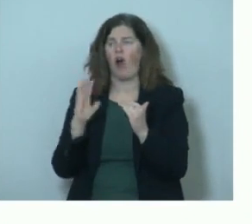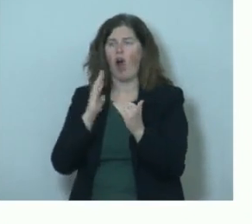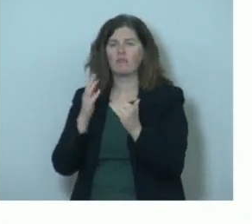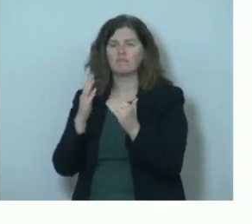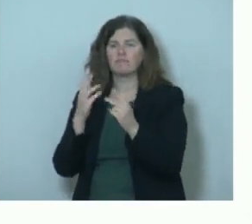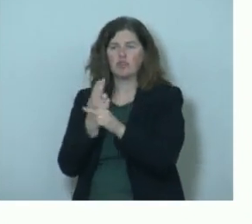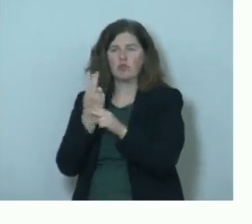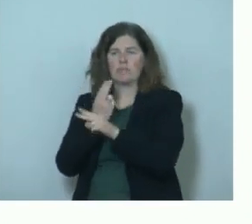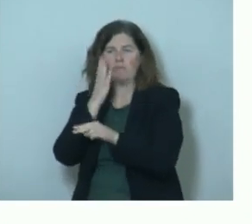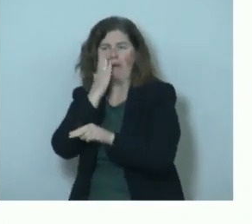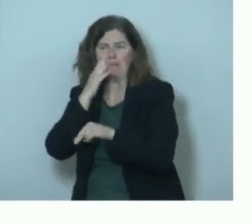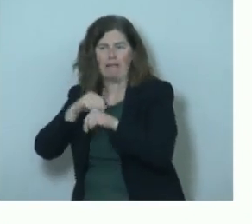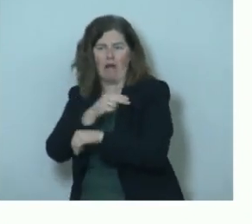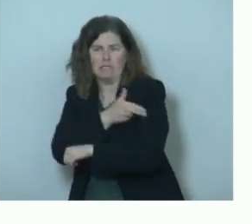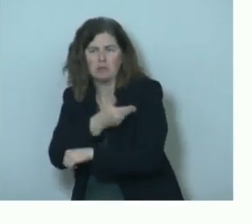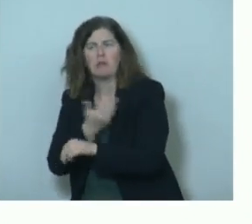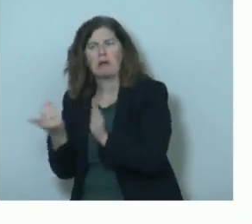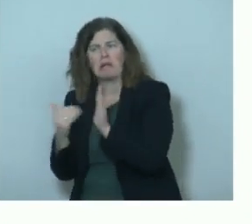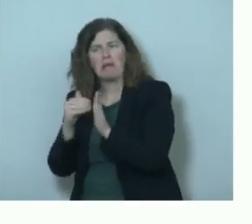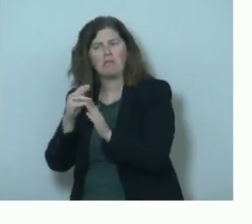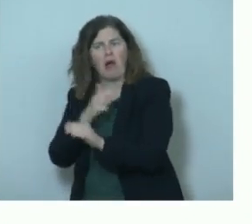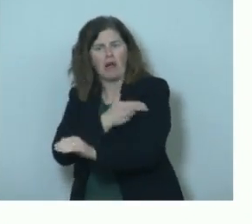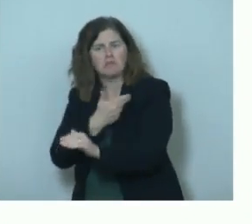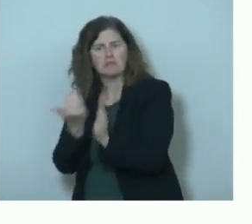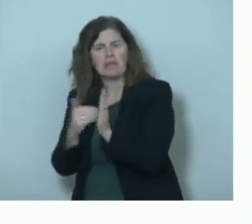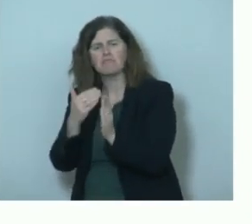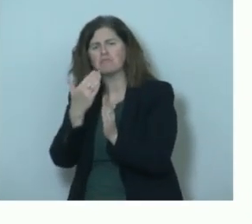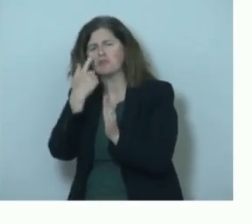WE DO NOT HAVE AN AUTOMATED SYSTEM.